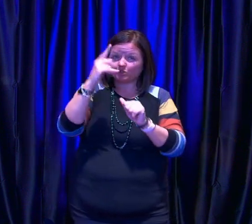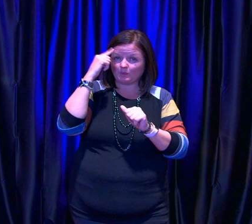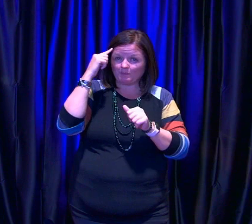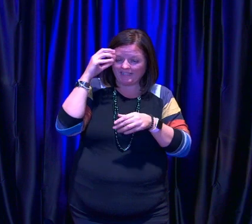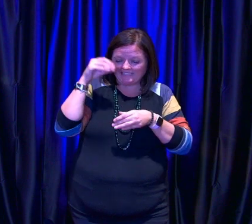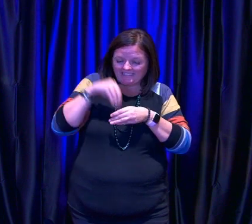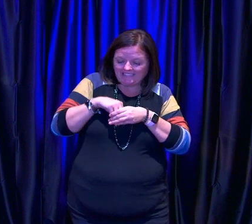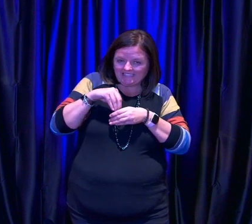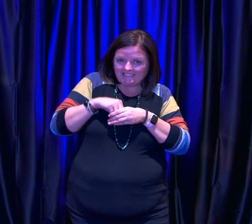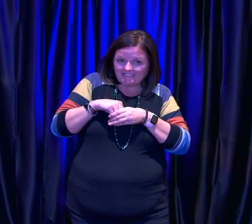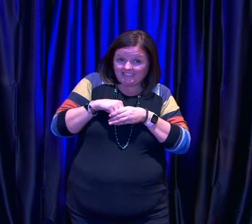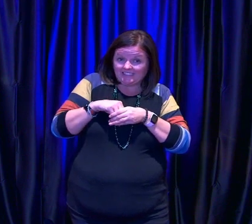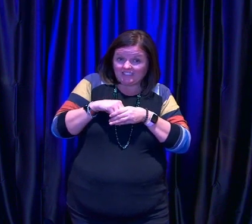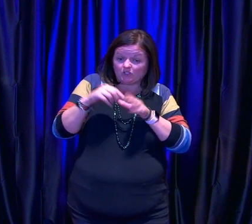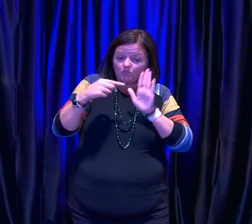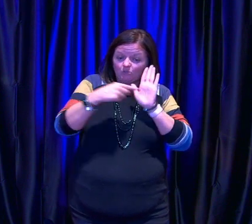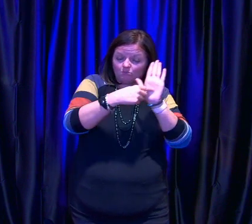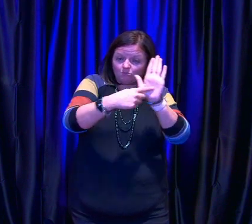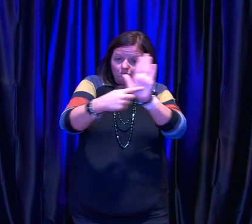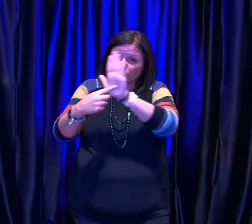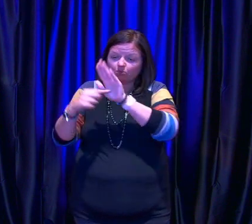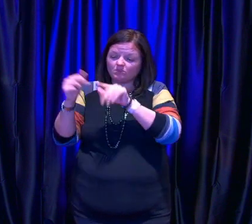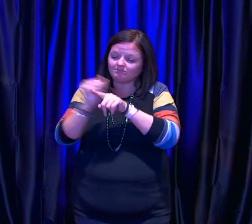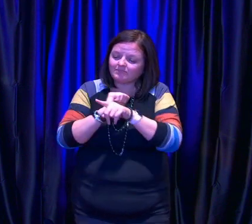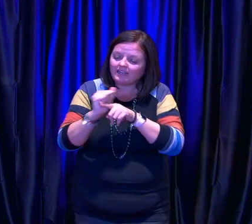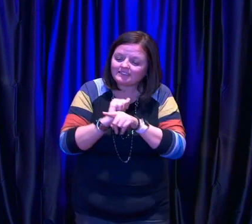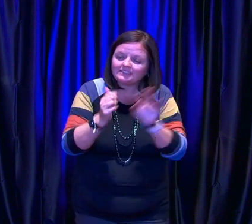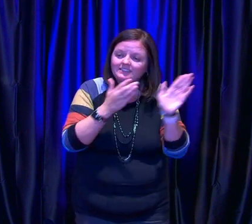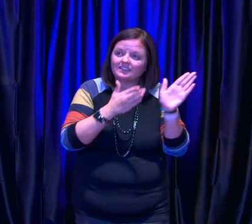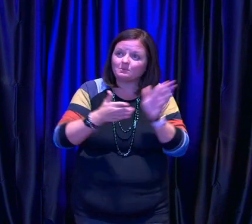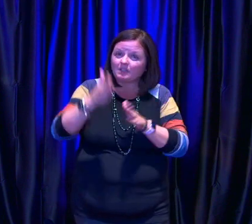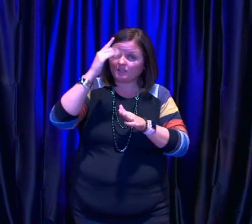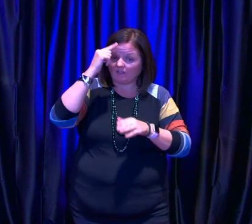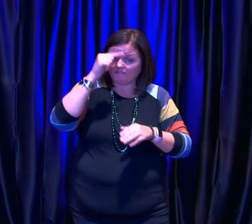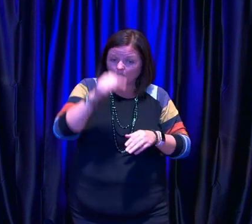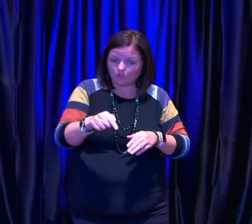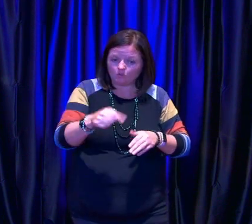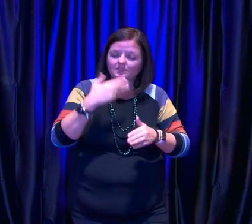you may prove in practice that the plan of God for you is good